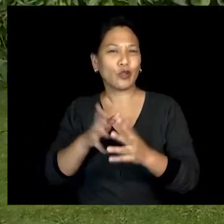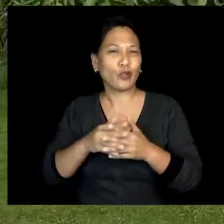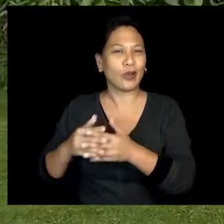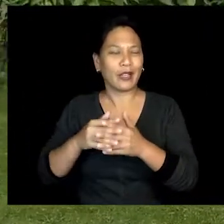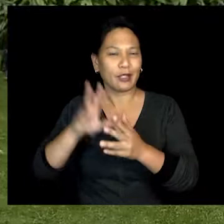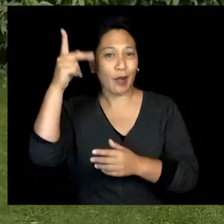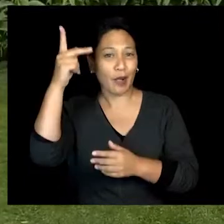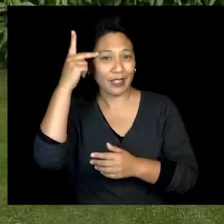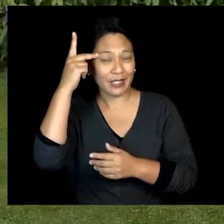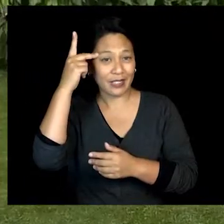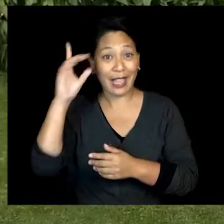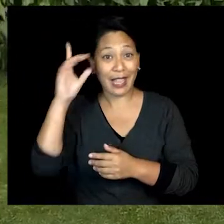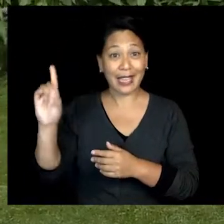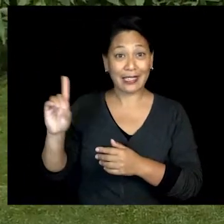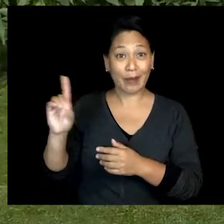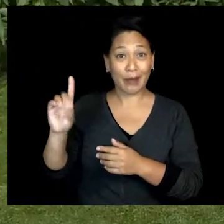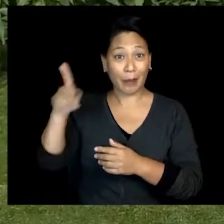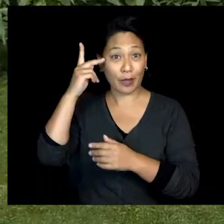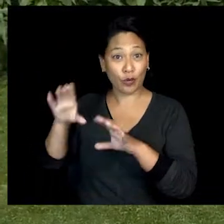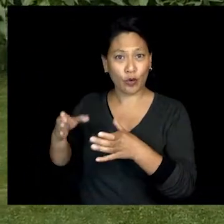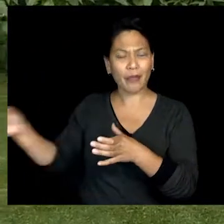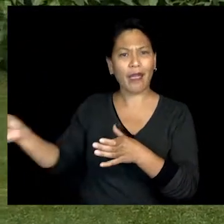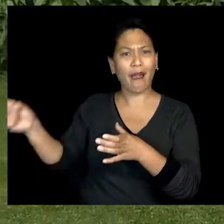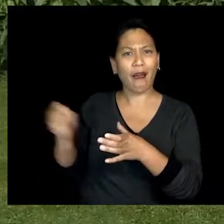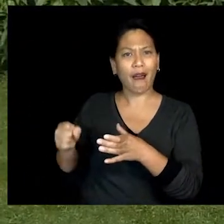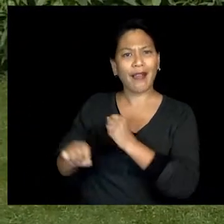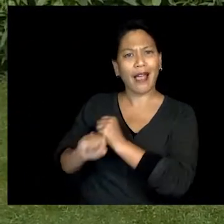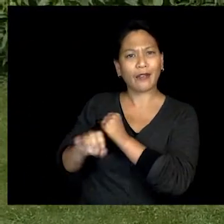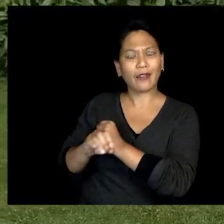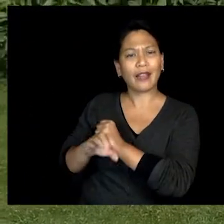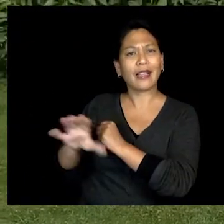politics when the democrats secured the services of a Madison Avenue advertising